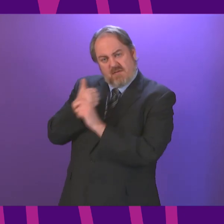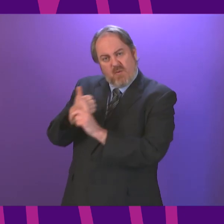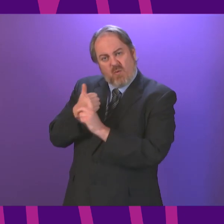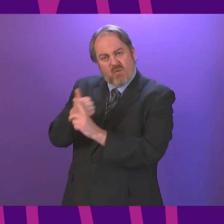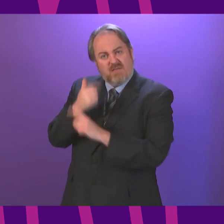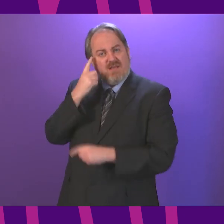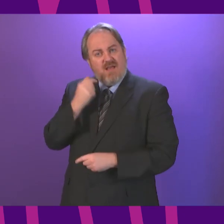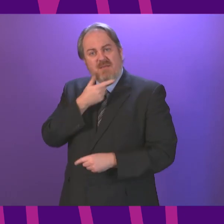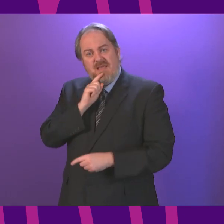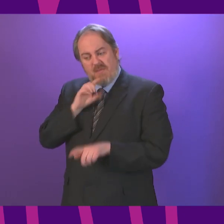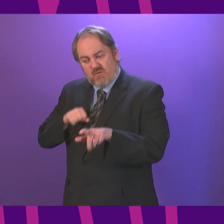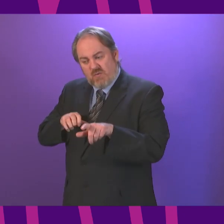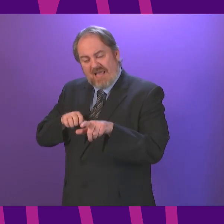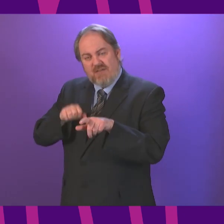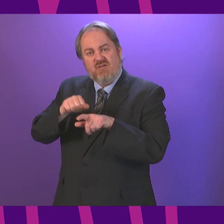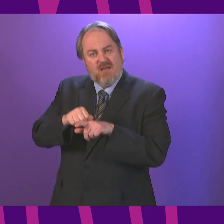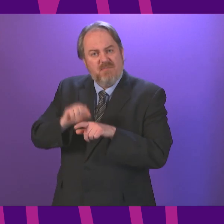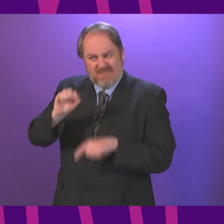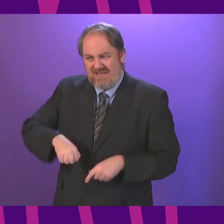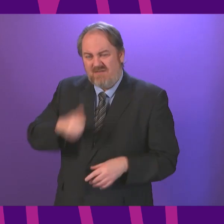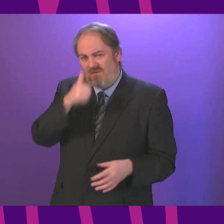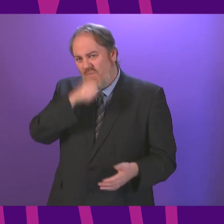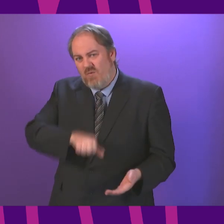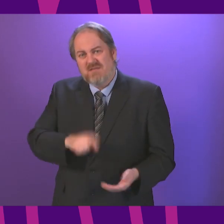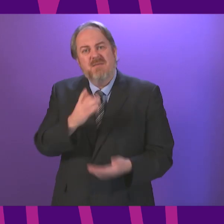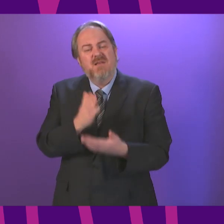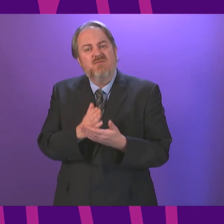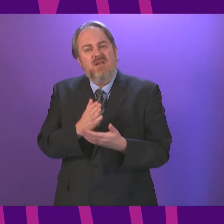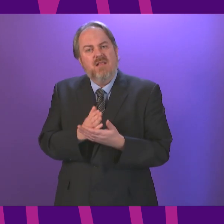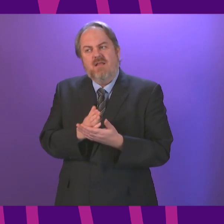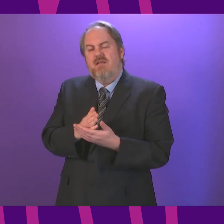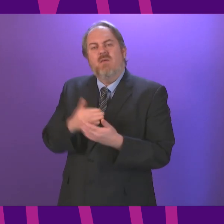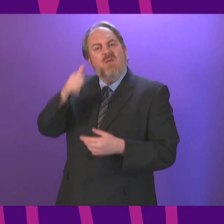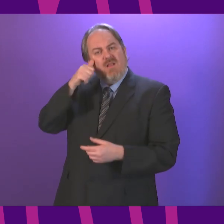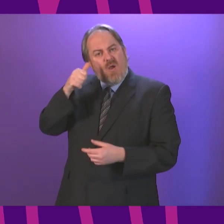but, as we do that, we should help them to recover from the overall wider impact